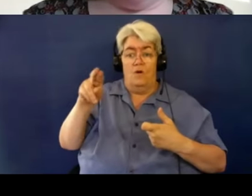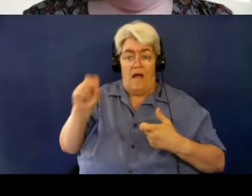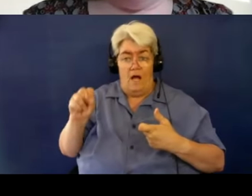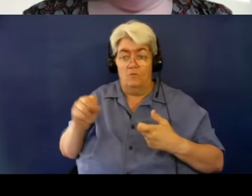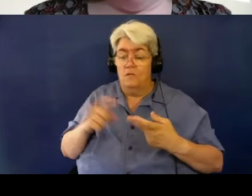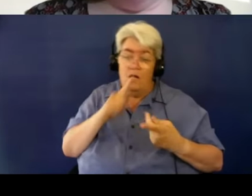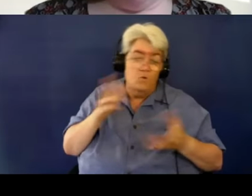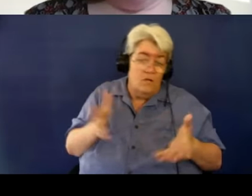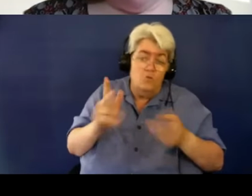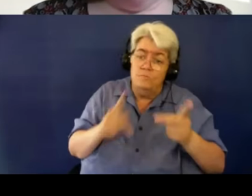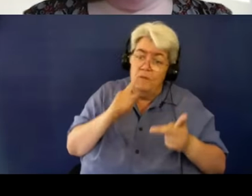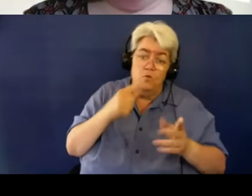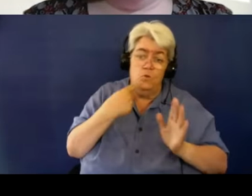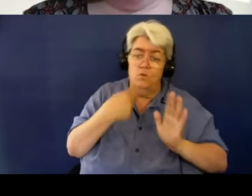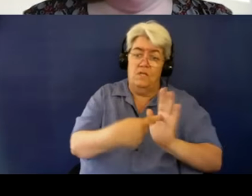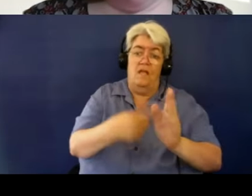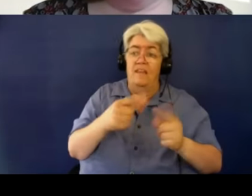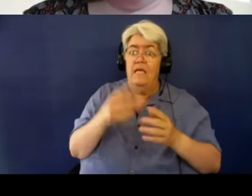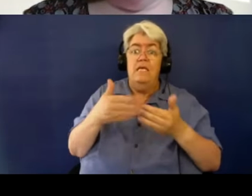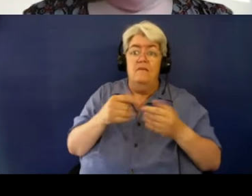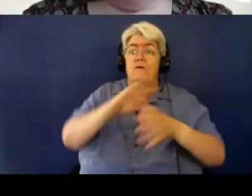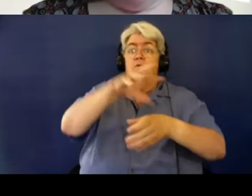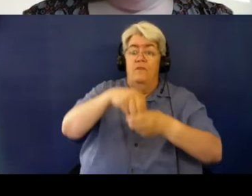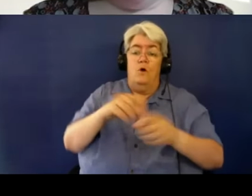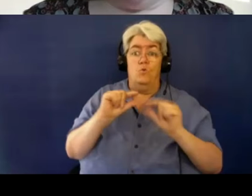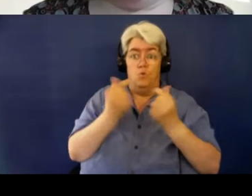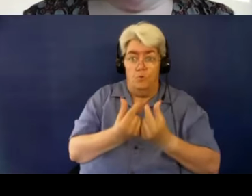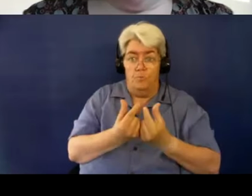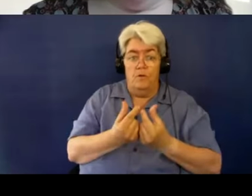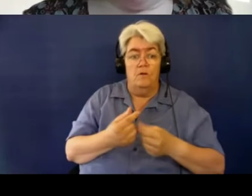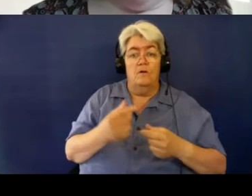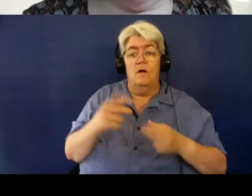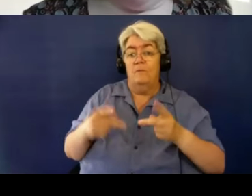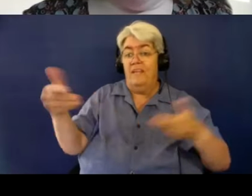Especially in a group discussion and when people are introducing themselves.